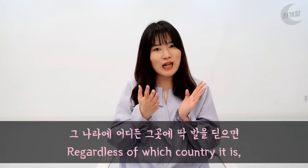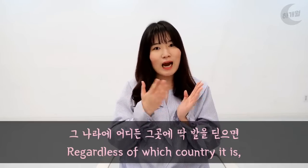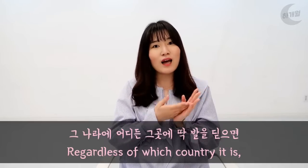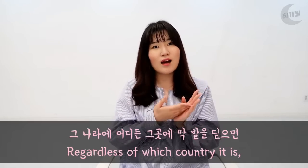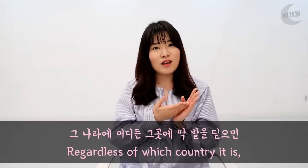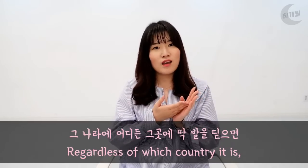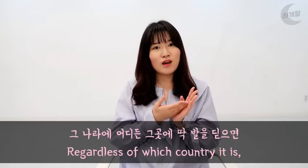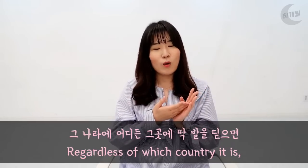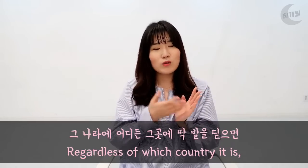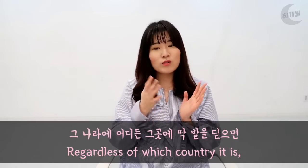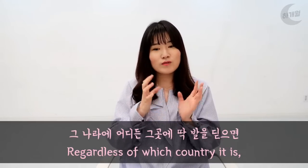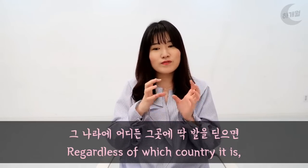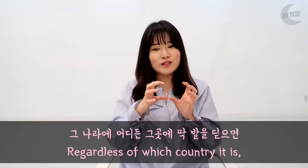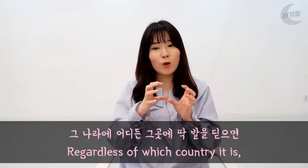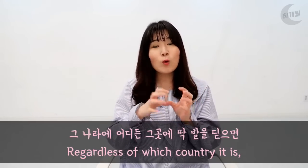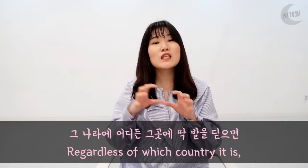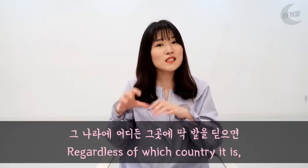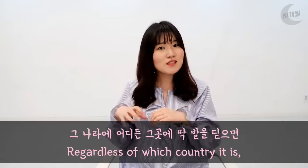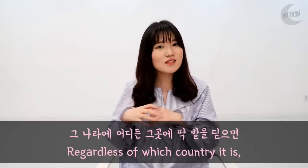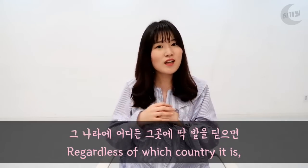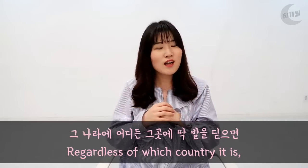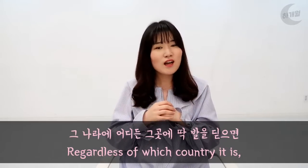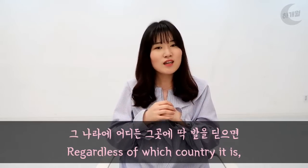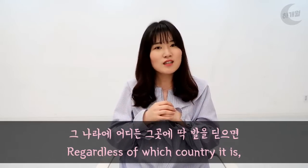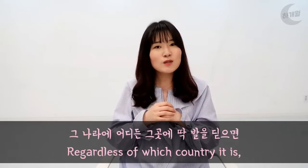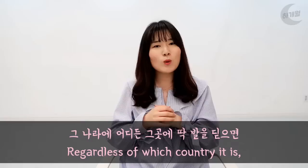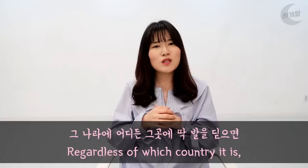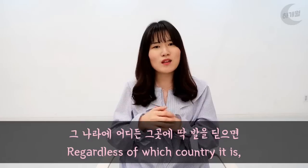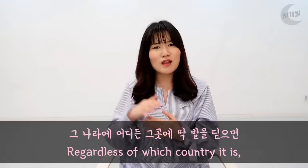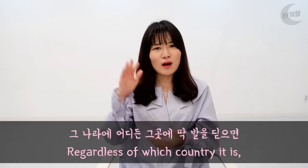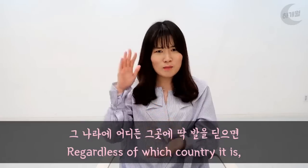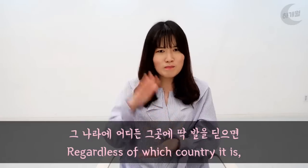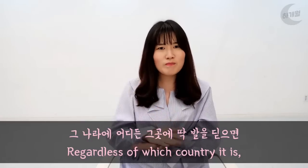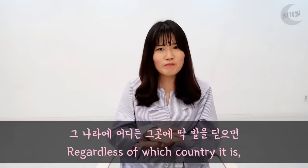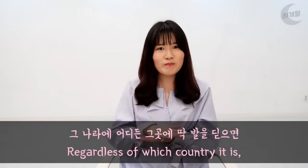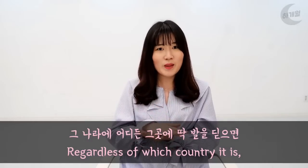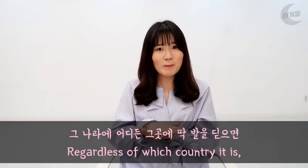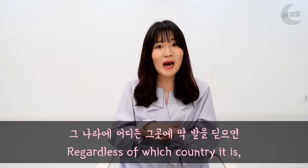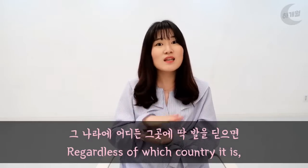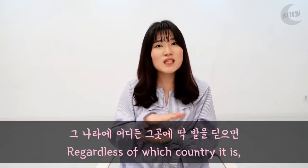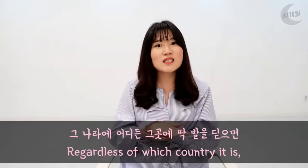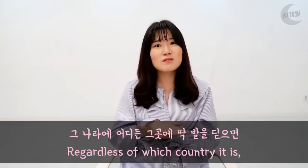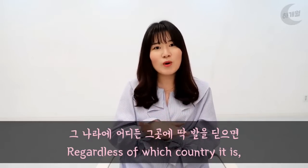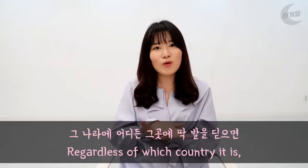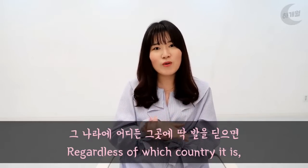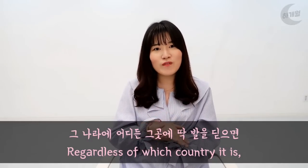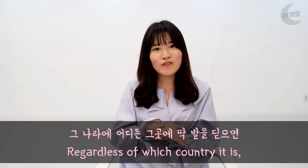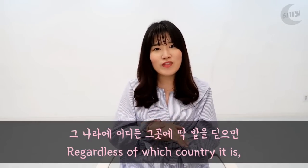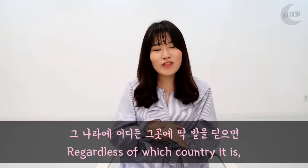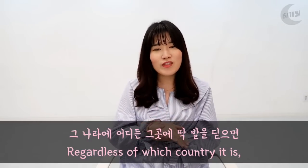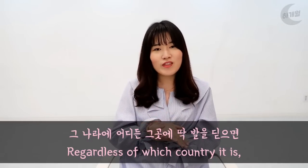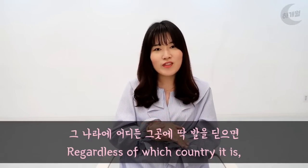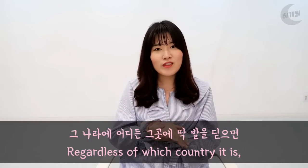Regardless of which country it is,